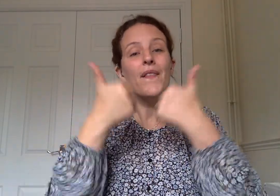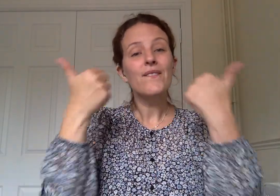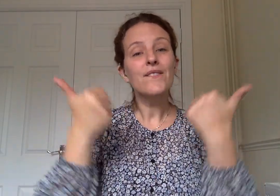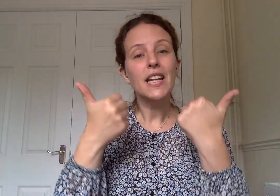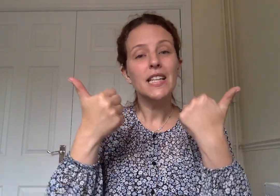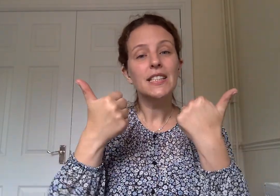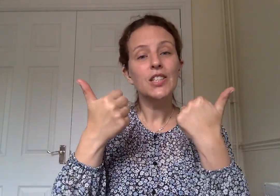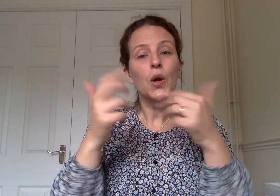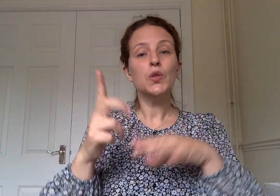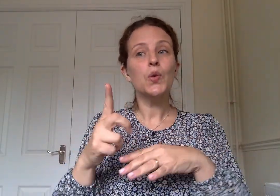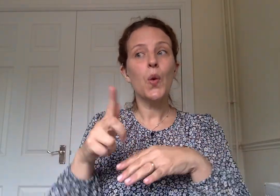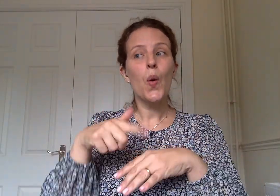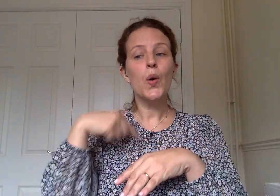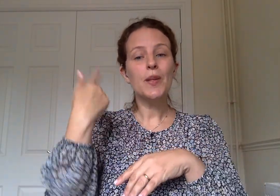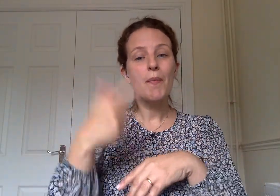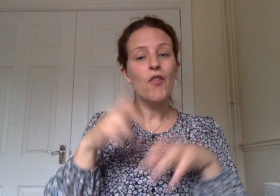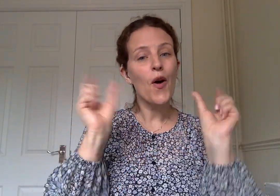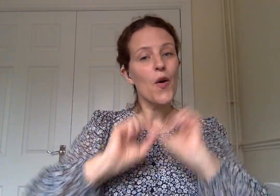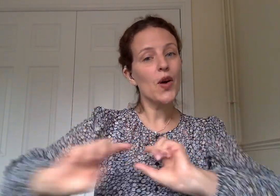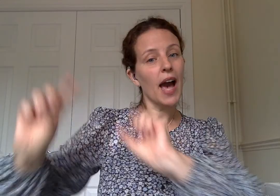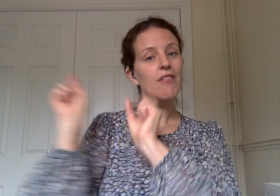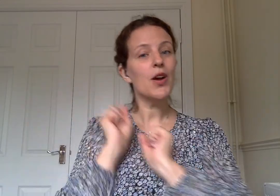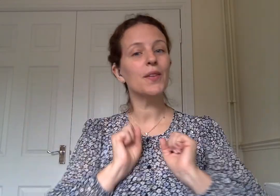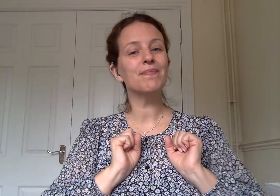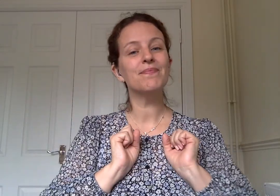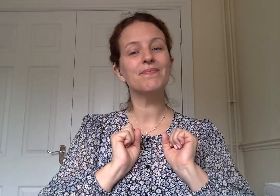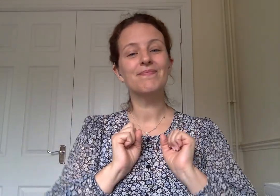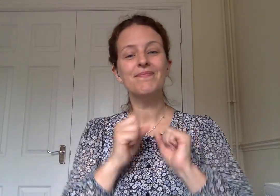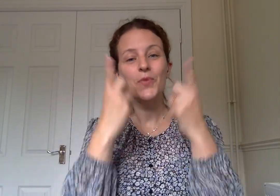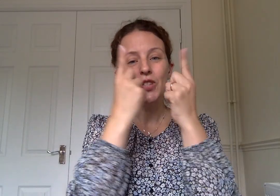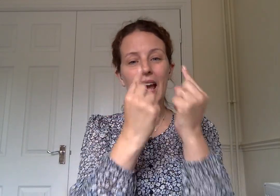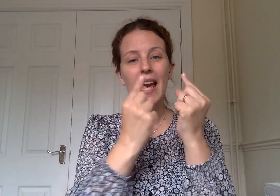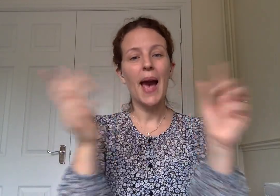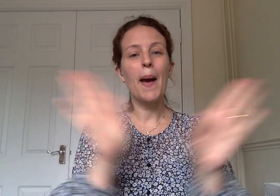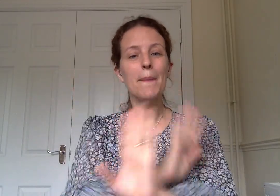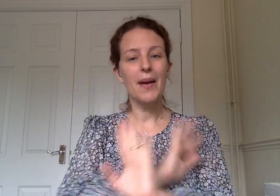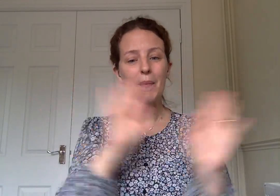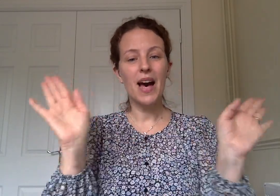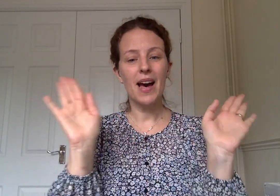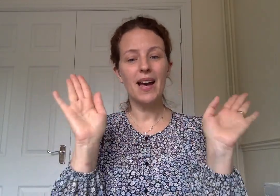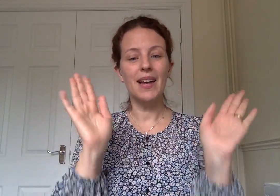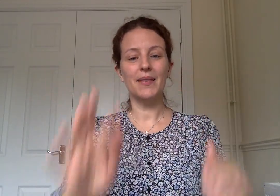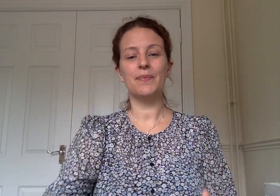Finished, tomorrow carry on. Take care.